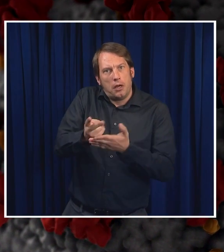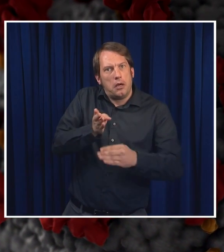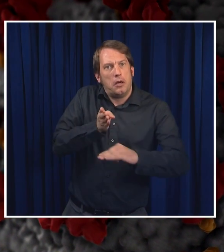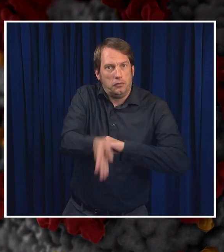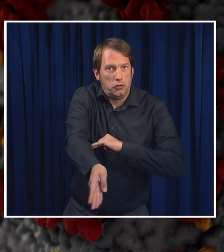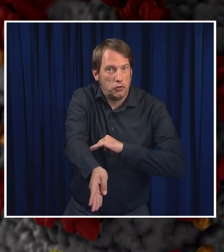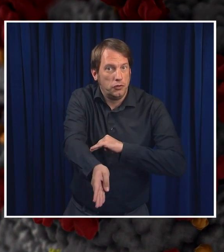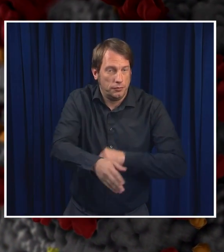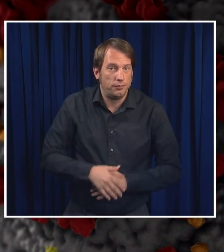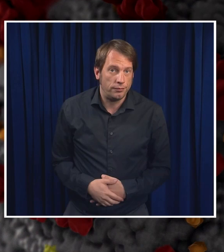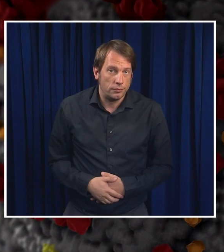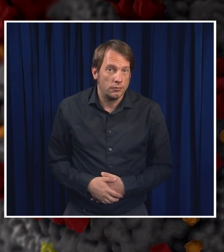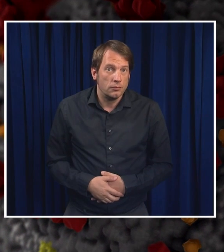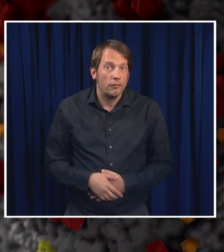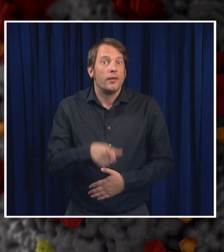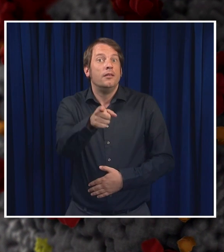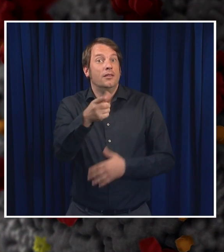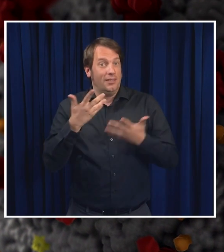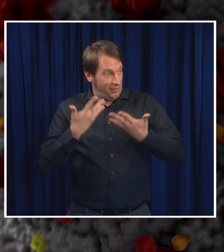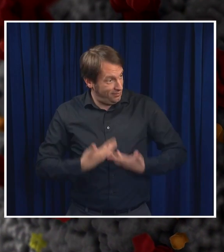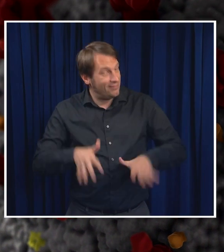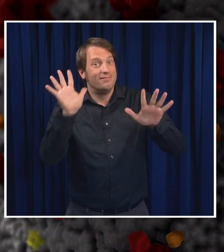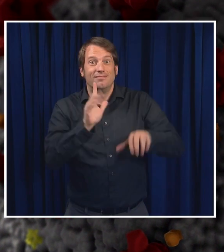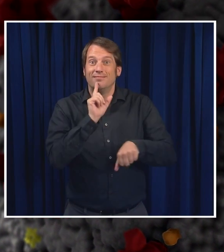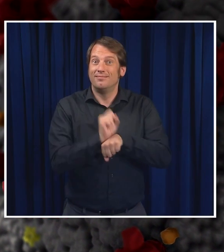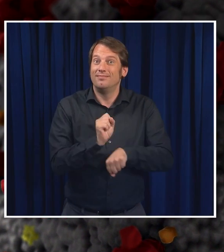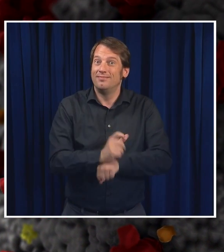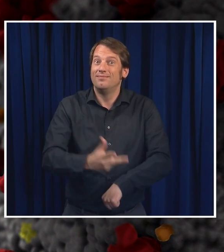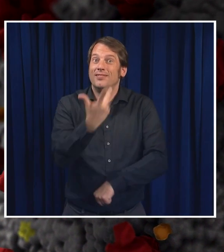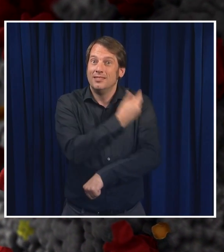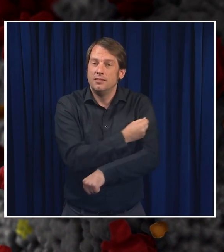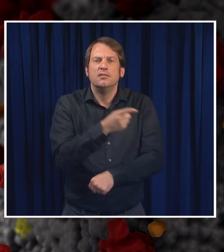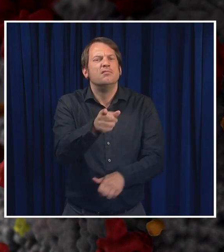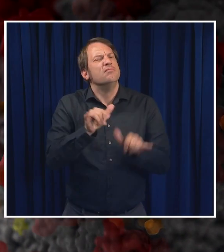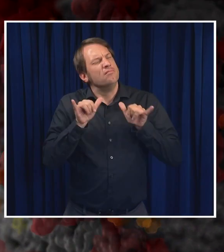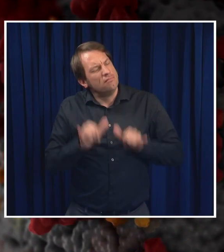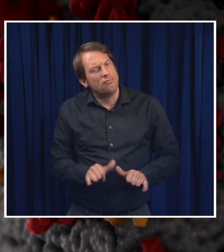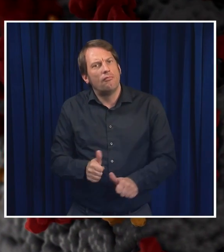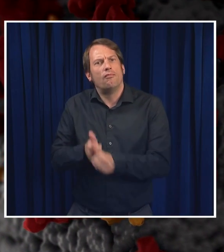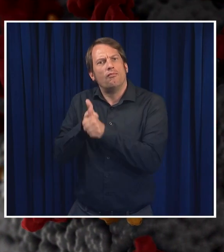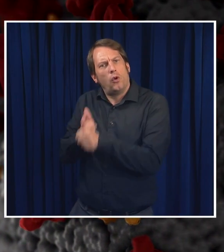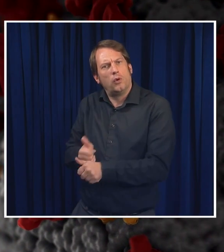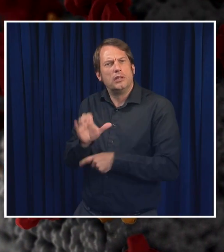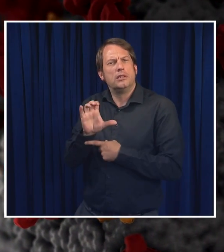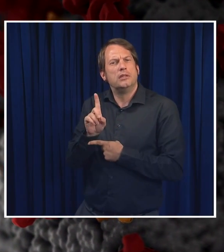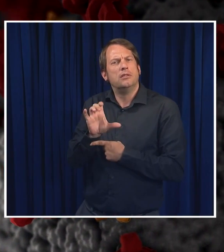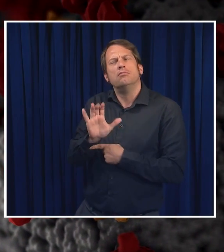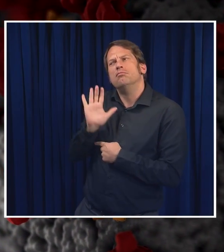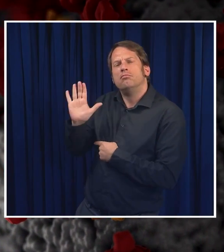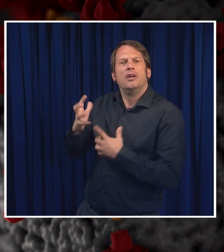after your second shot. Even if you are vaccinated, follow current CDC